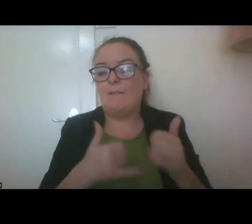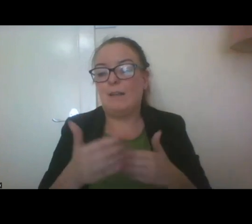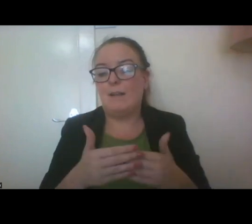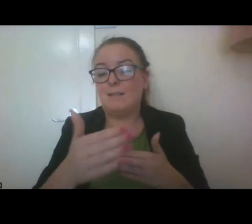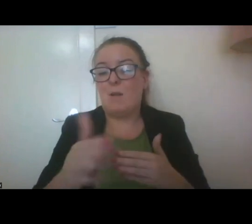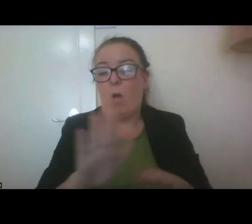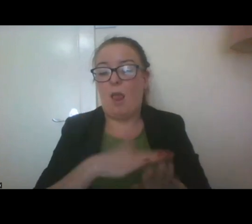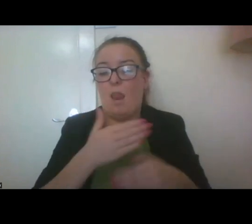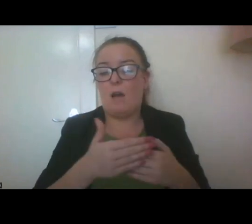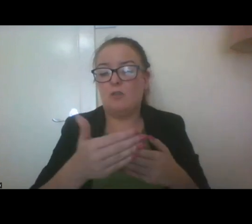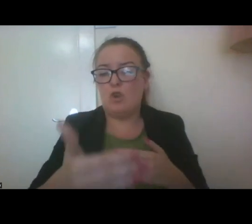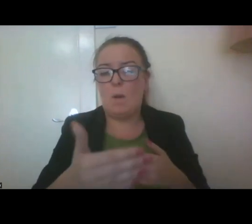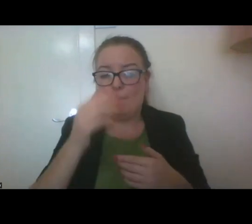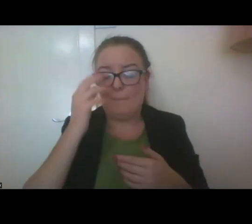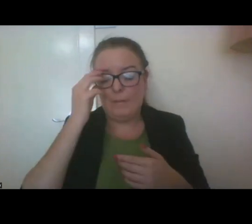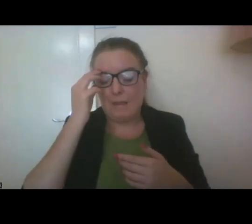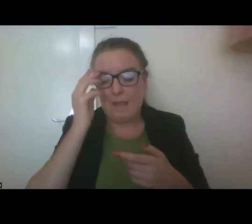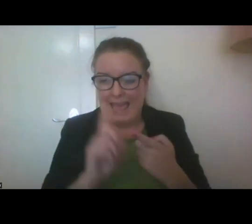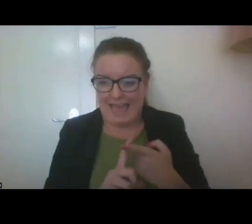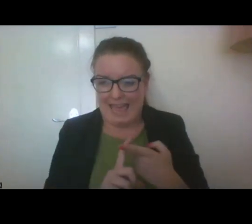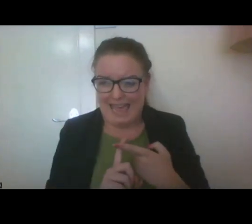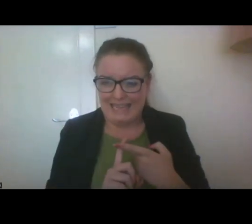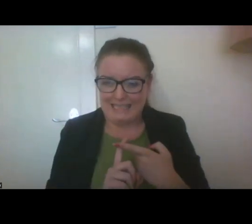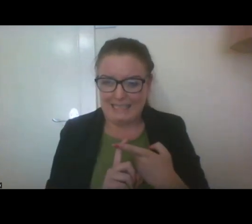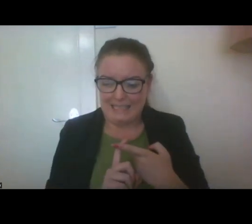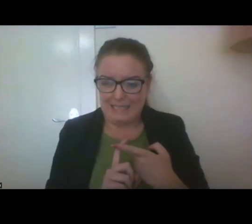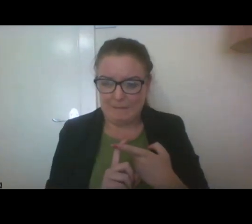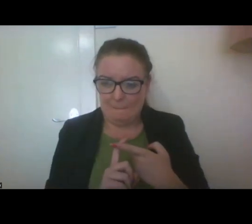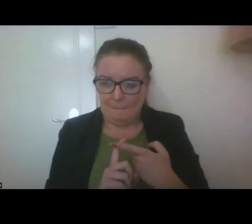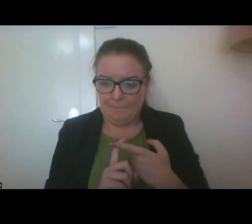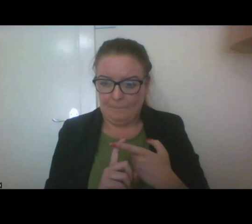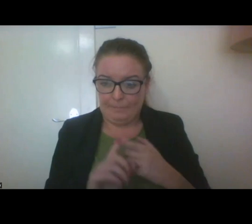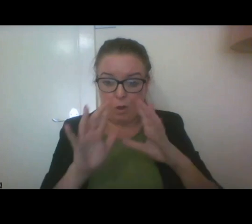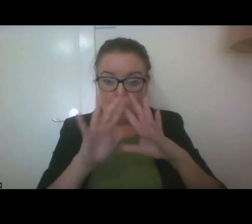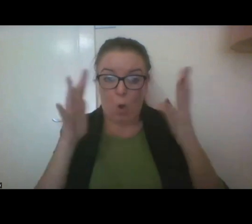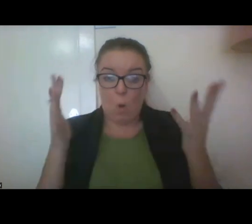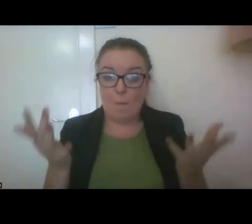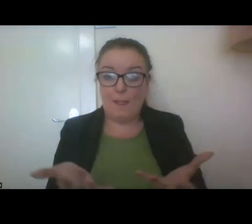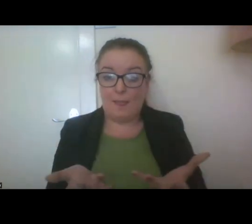And of course, it requires globally a general uptake